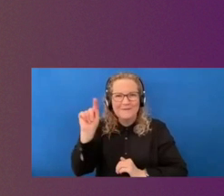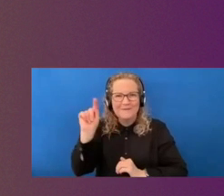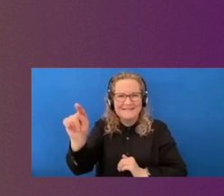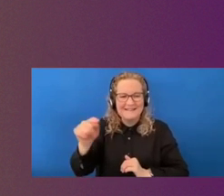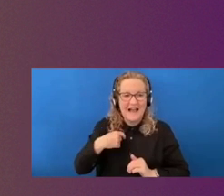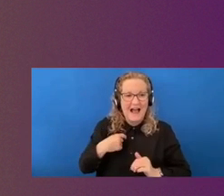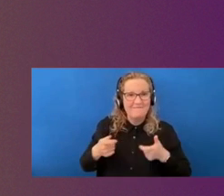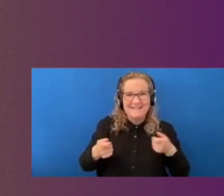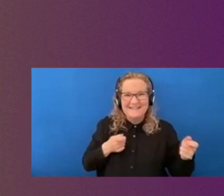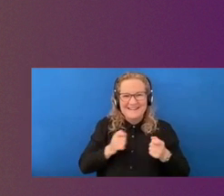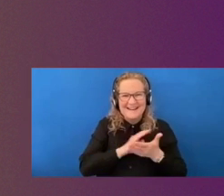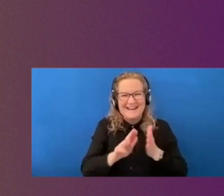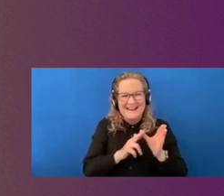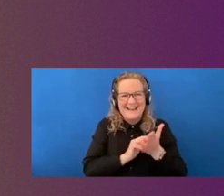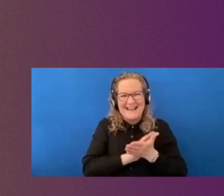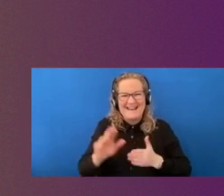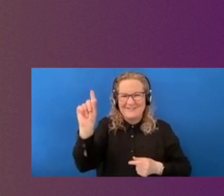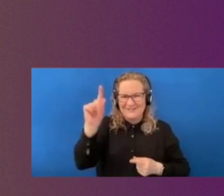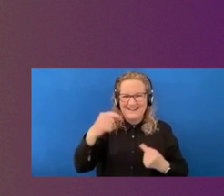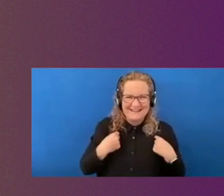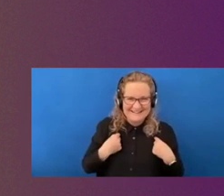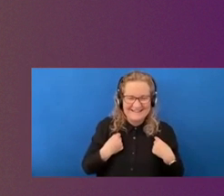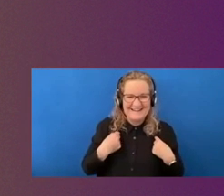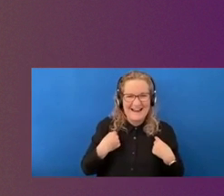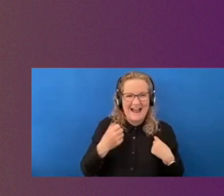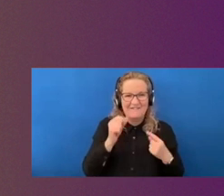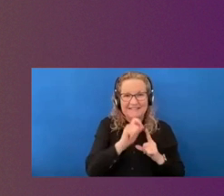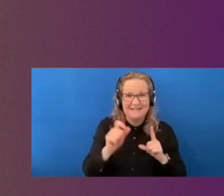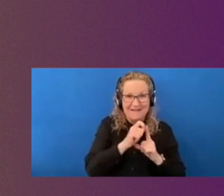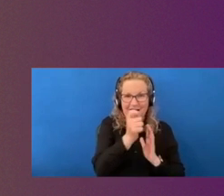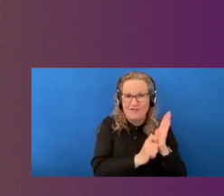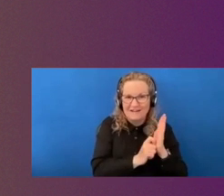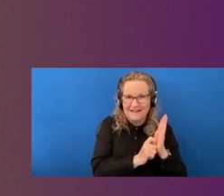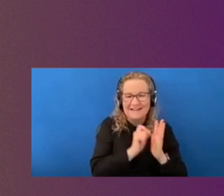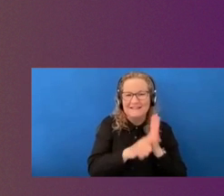Hannah Diviney uh I have CP i'm a writer and disability advocate and it has been my pleasure